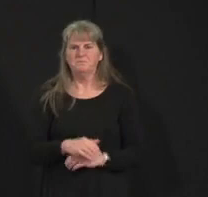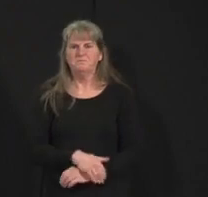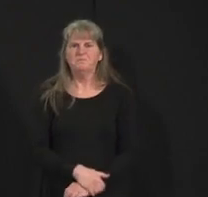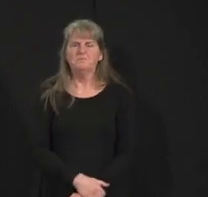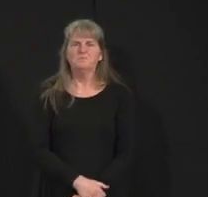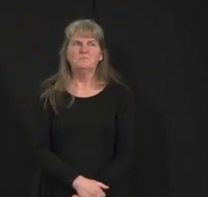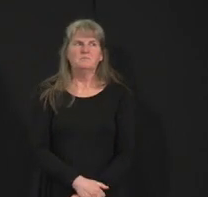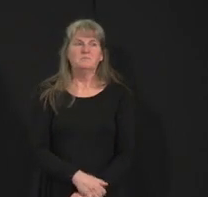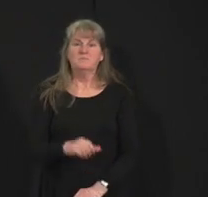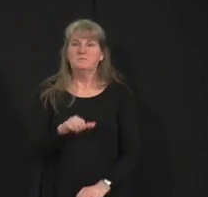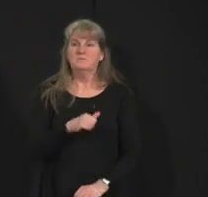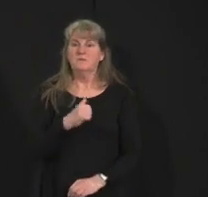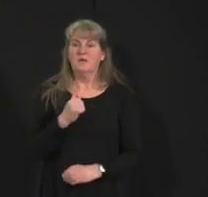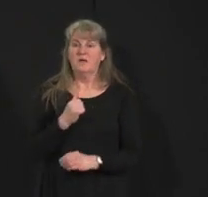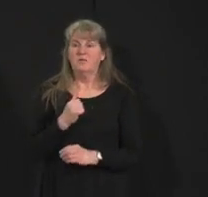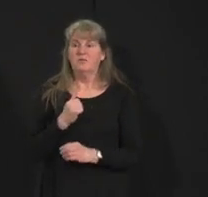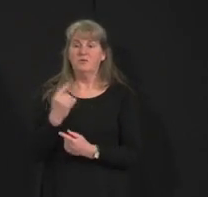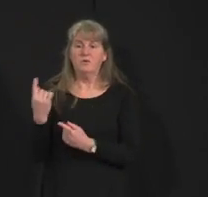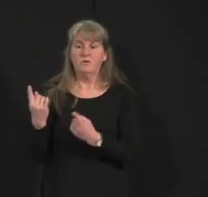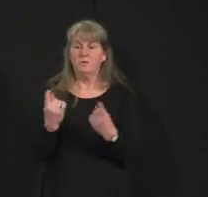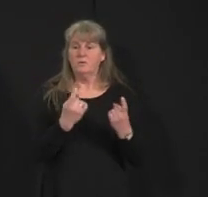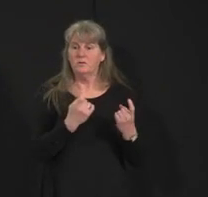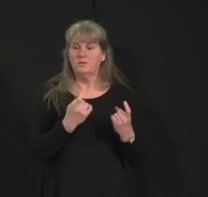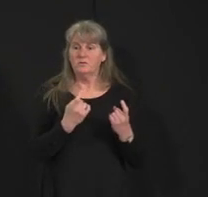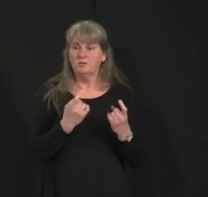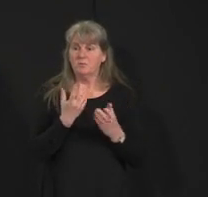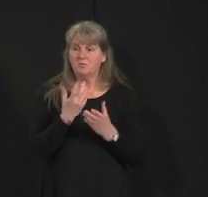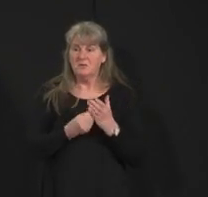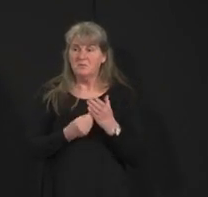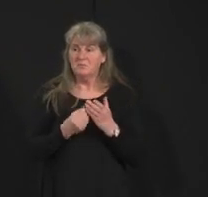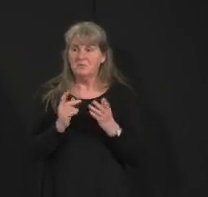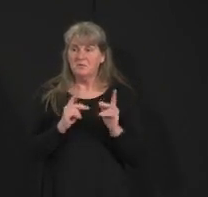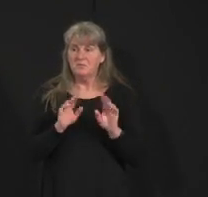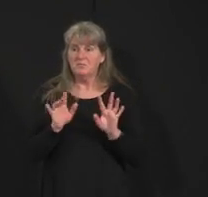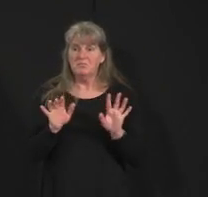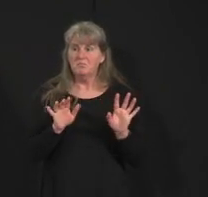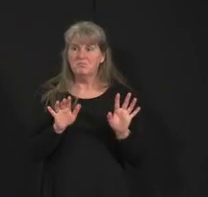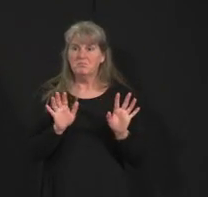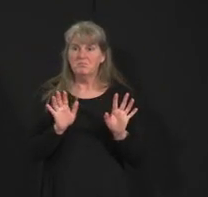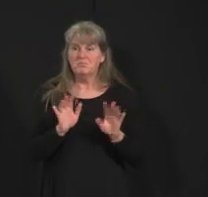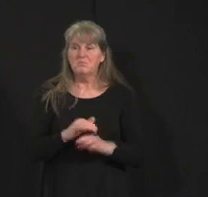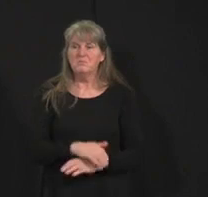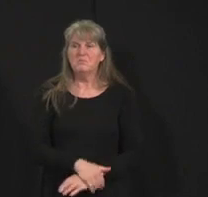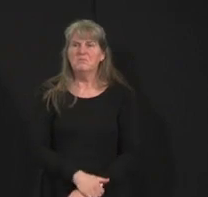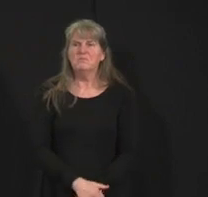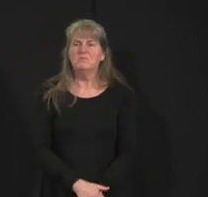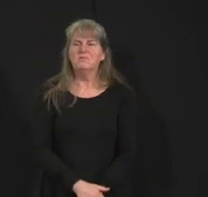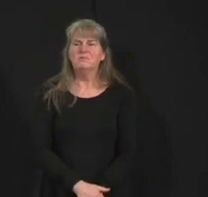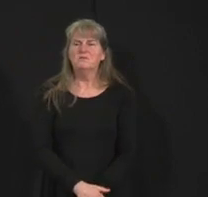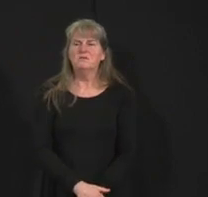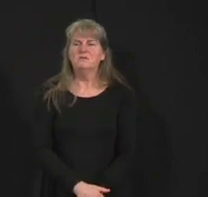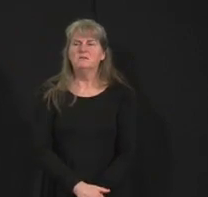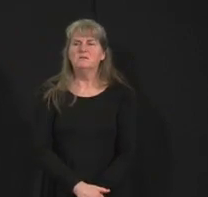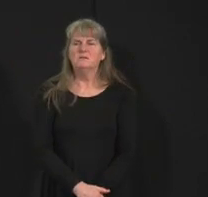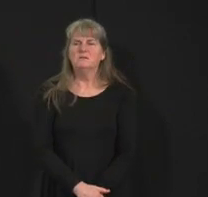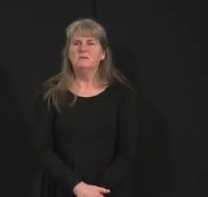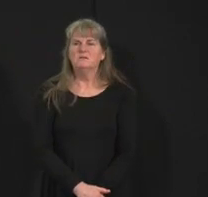Do we have anyone else on the line that I have missed?